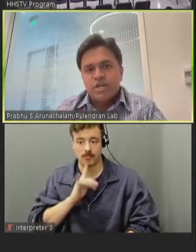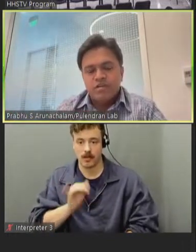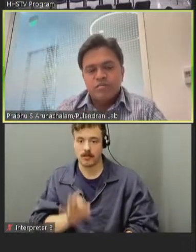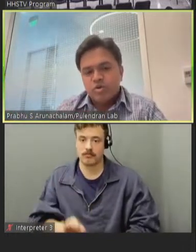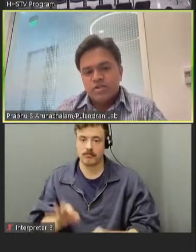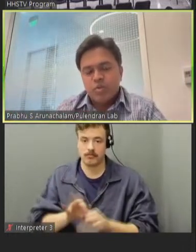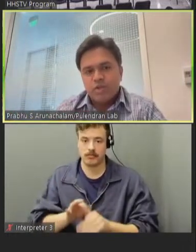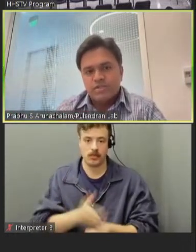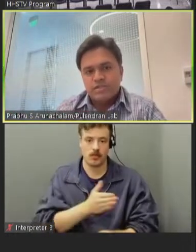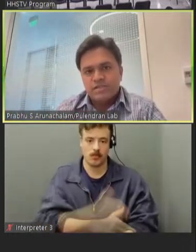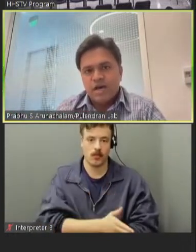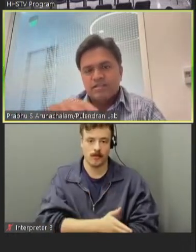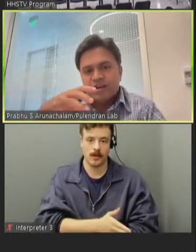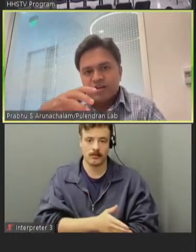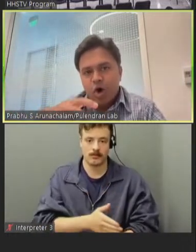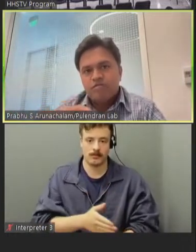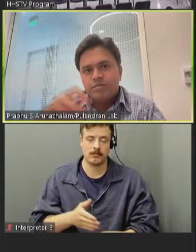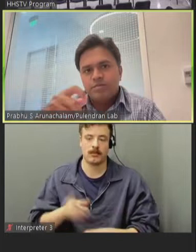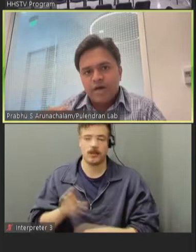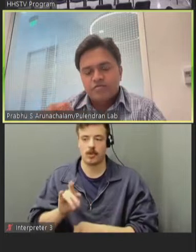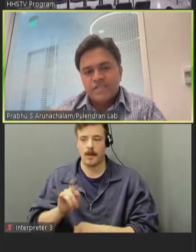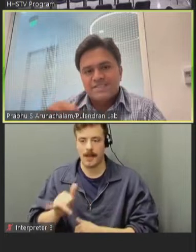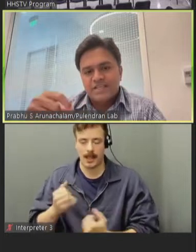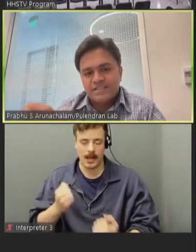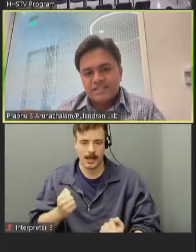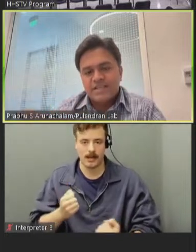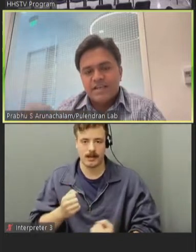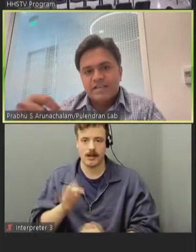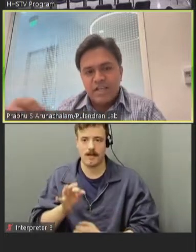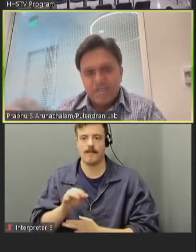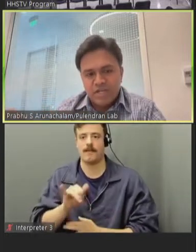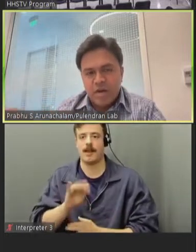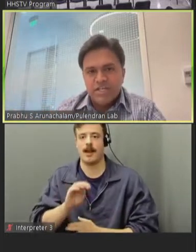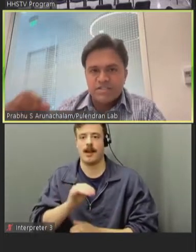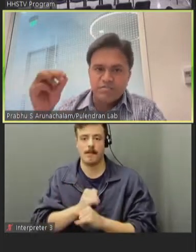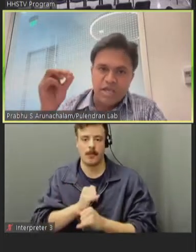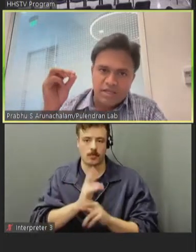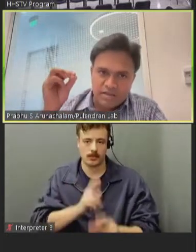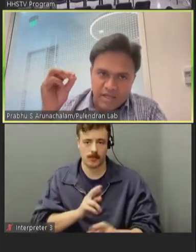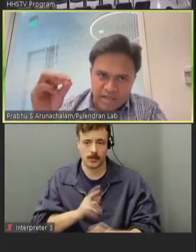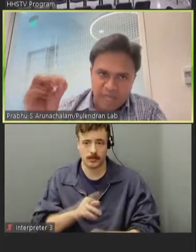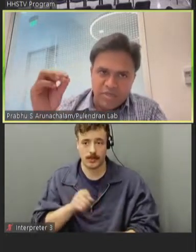of immune responses. And there are novel pathways, such as cell death and metabolism that can be